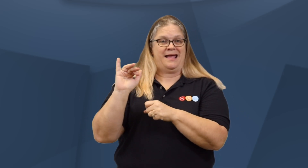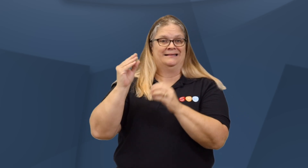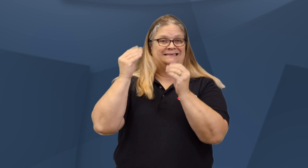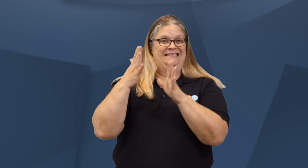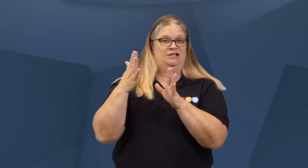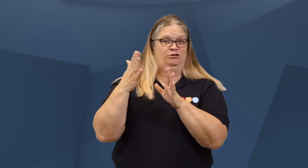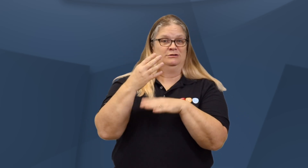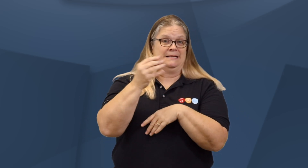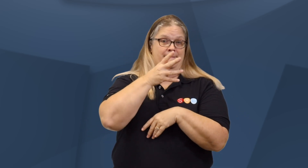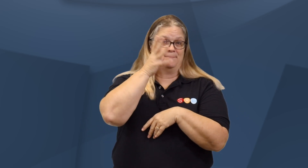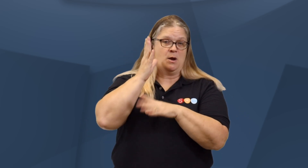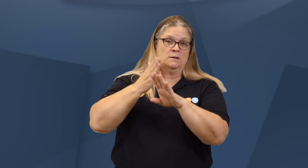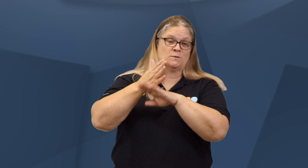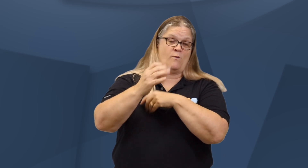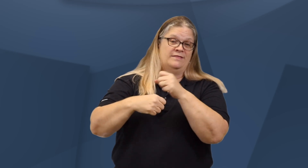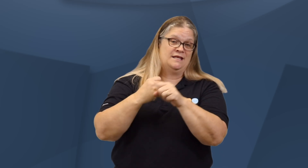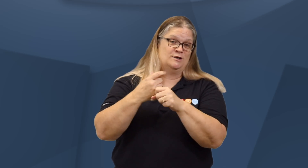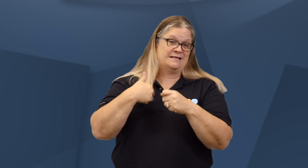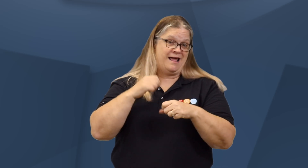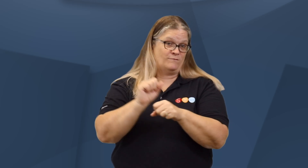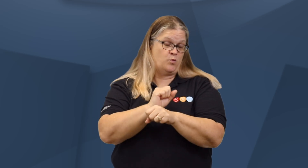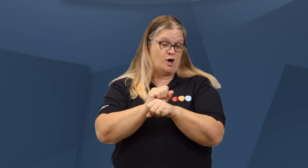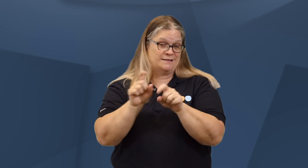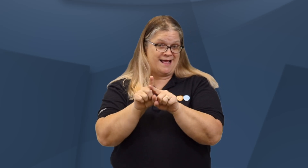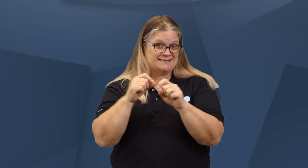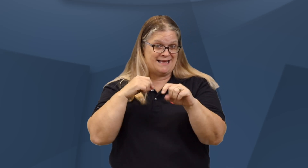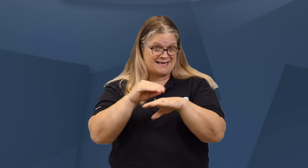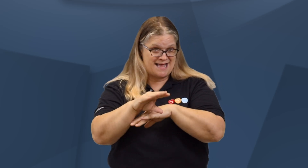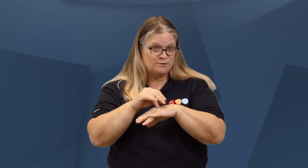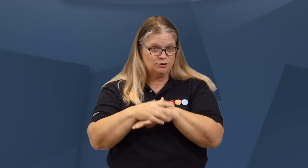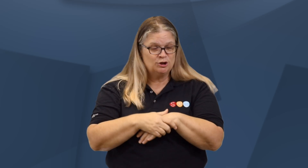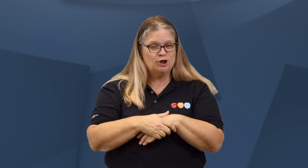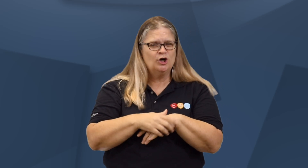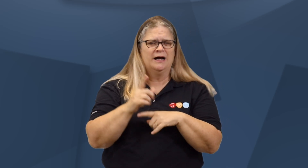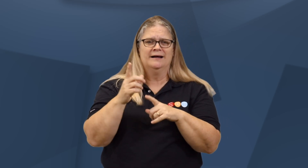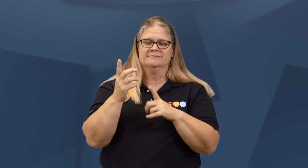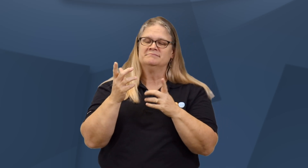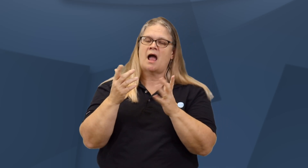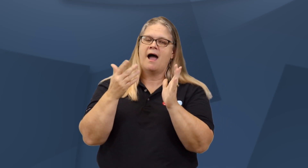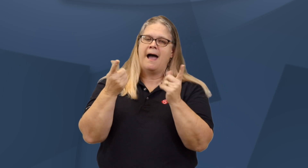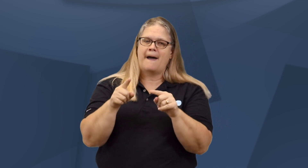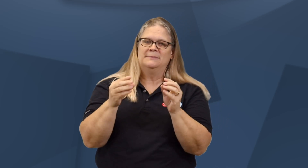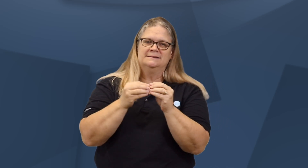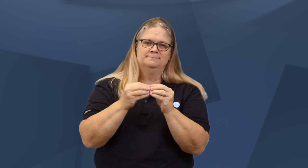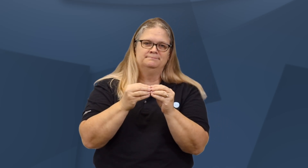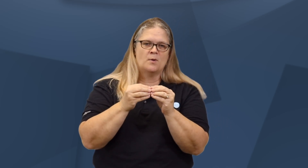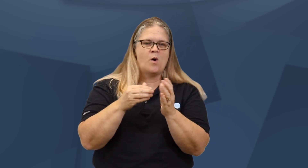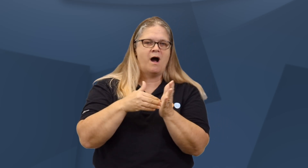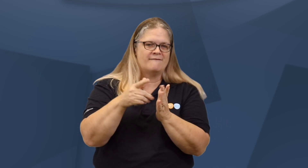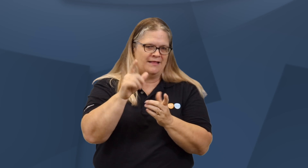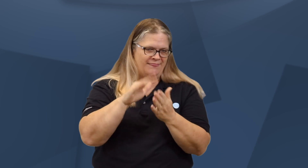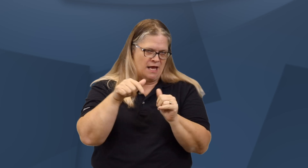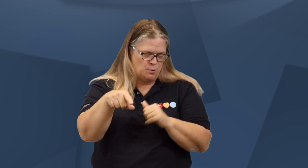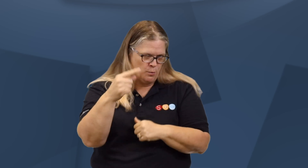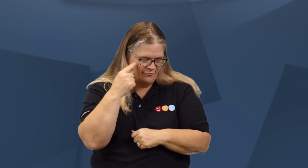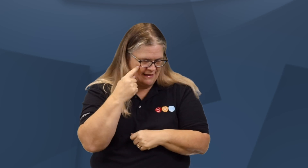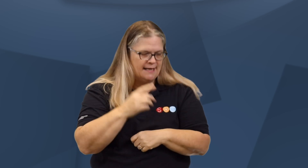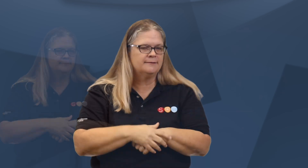by teachers and parents over the years that I've worked with as a counselor. It happens more often than you think.